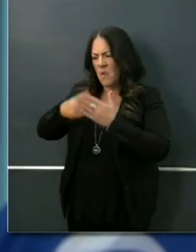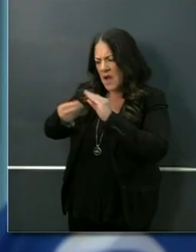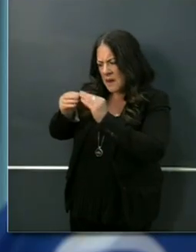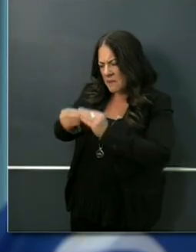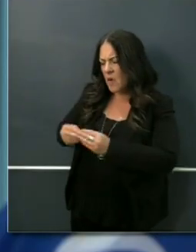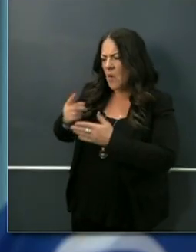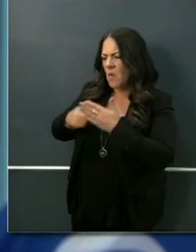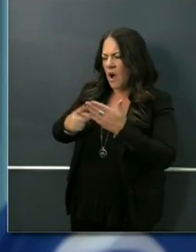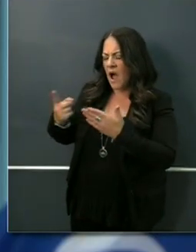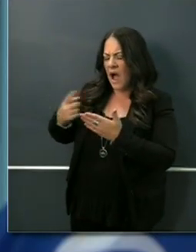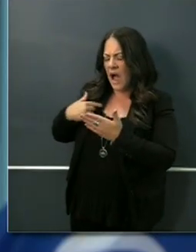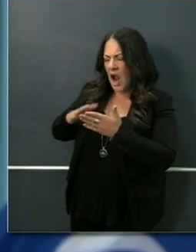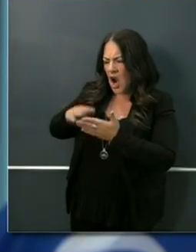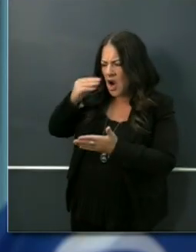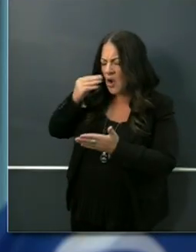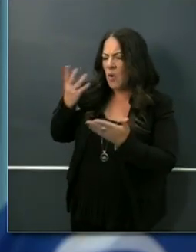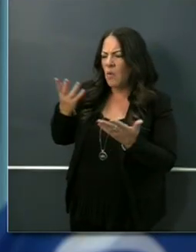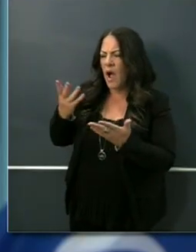WILL MAKE ANNOUNCEMENTS AS WE